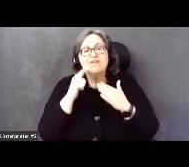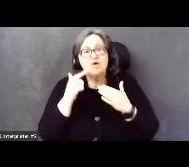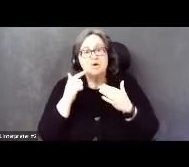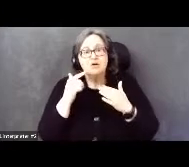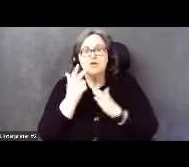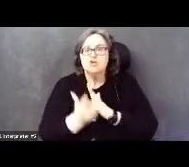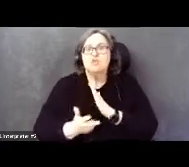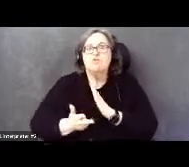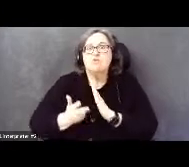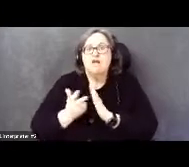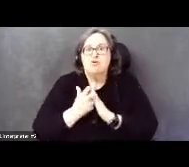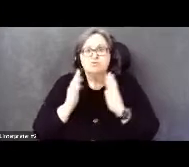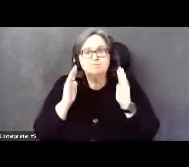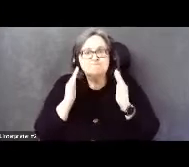block, to learn about some